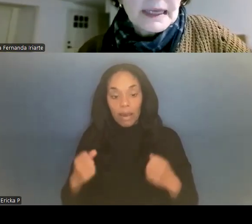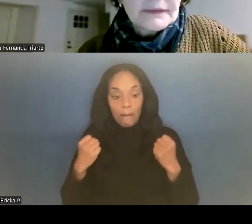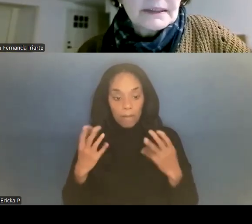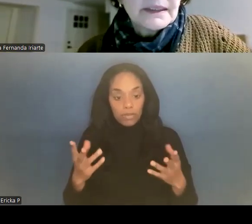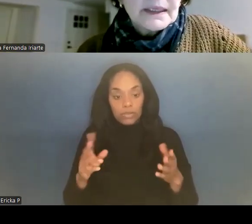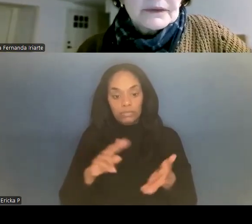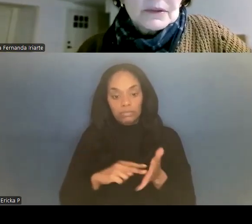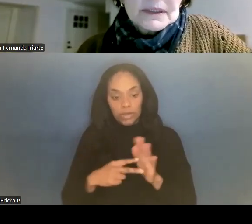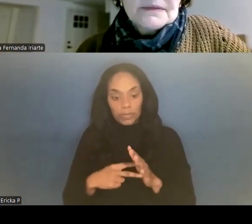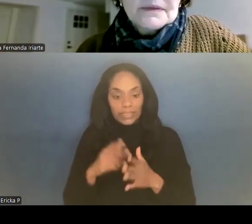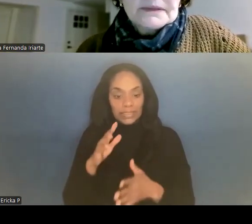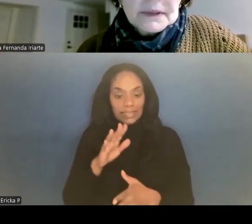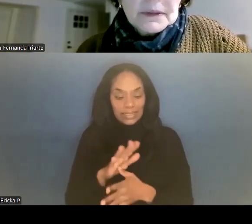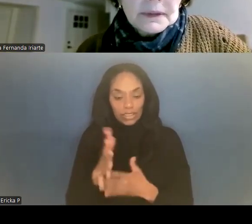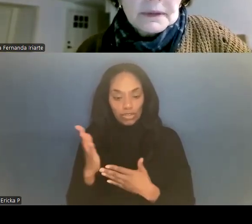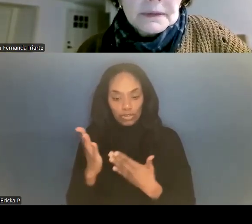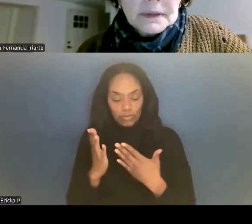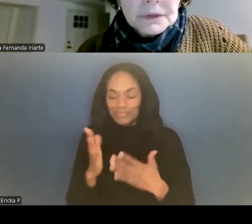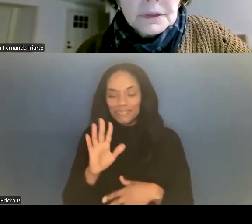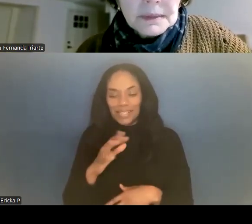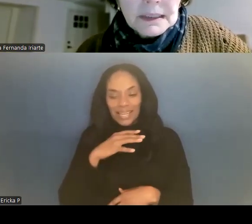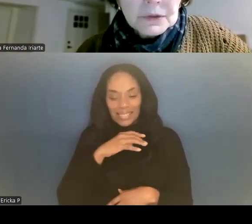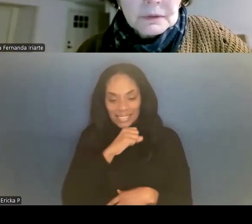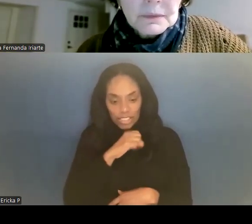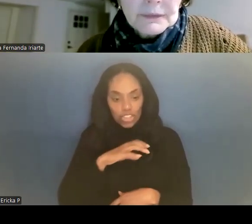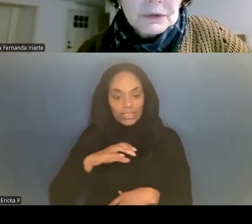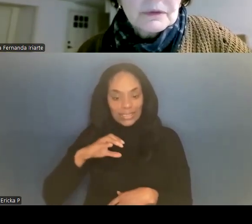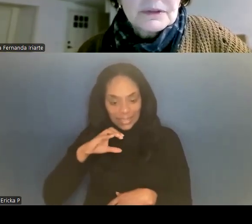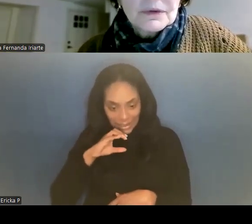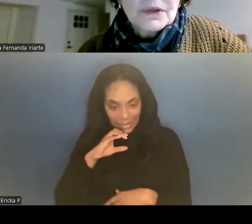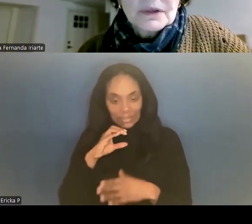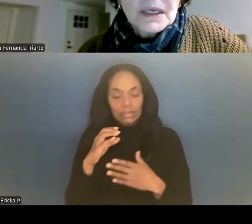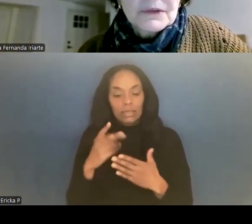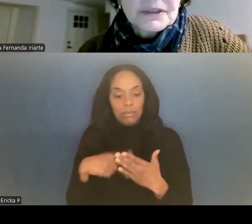And then there is also the Self-Determination waiver. So these are the current waivers.